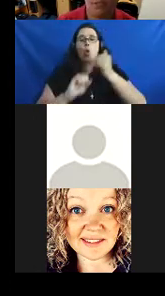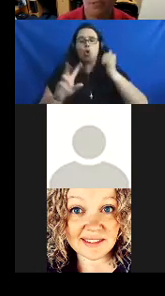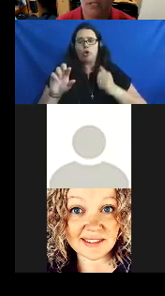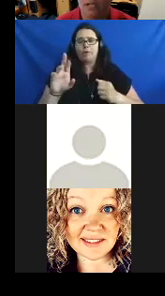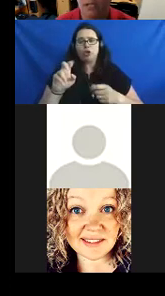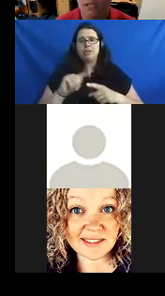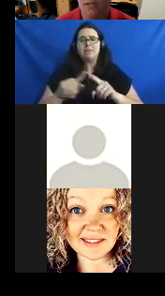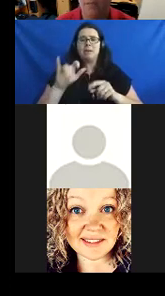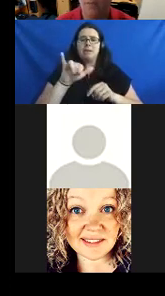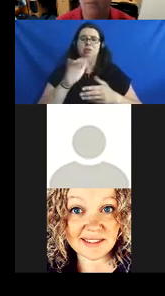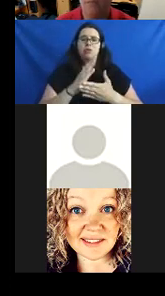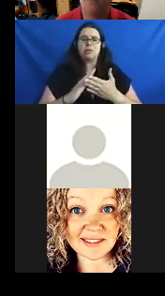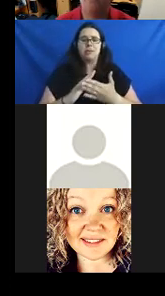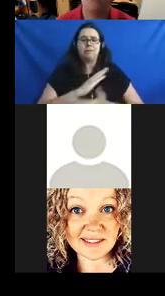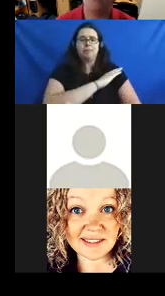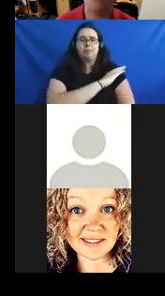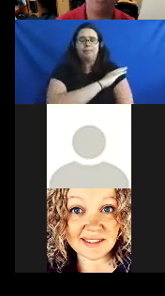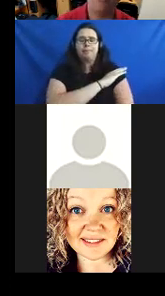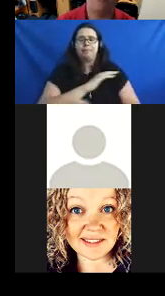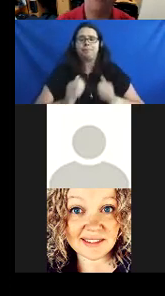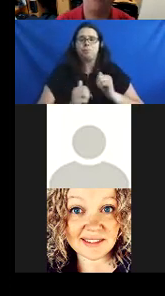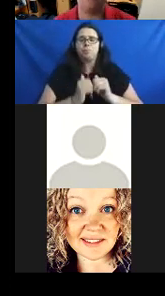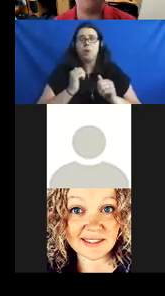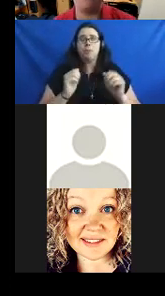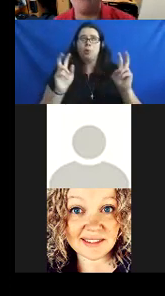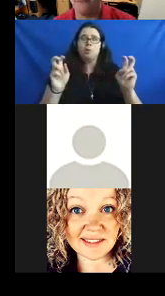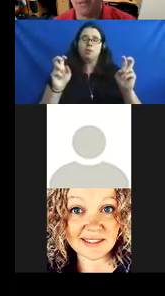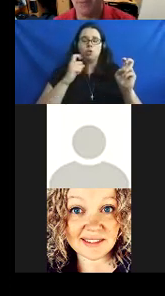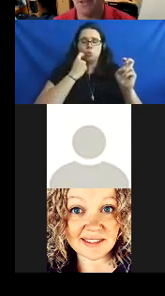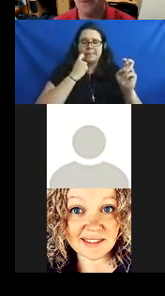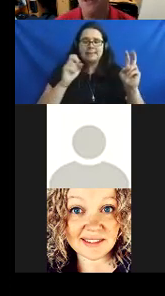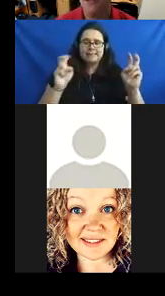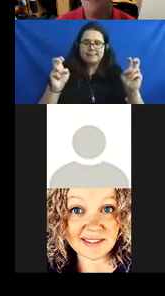RECENT TO WHAT WE HAVE AVAILABLE NOW FOR THE BRAILLE